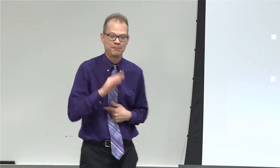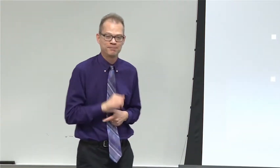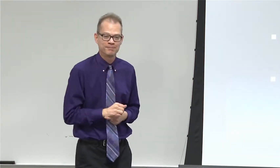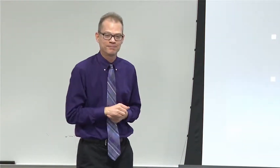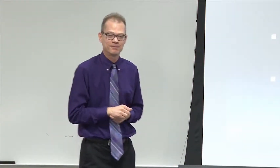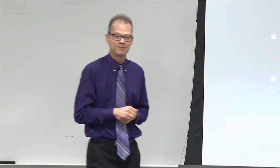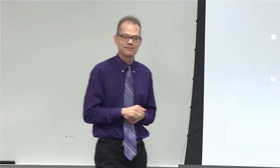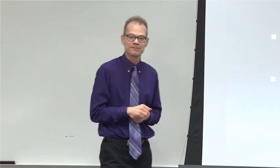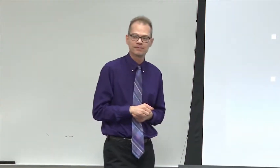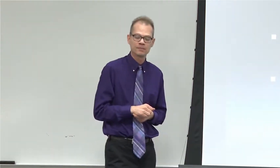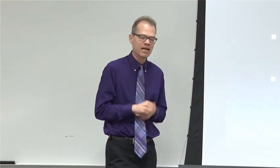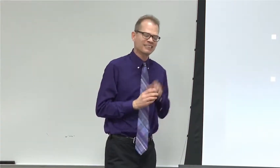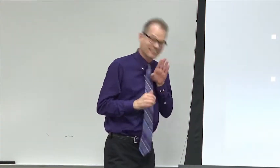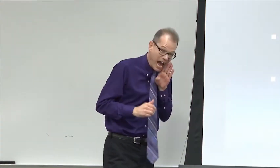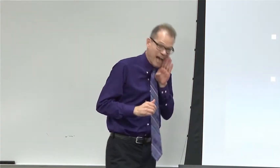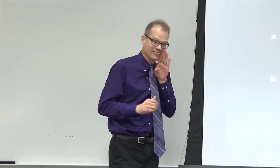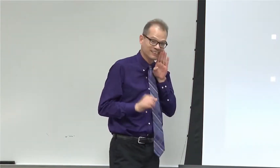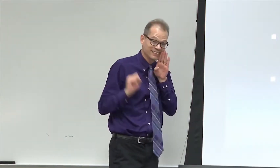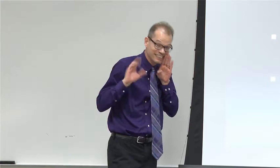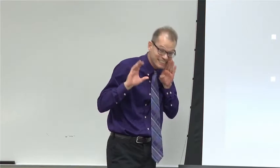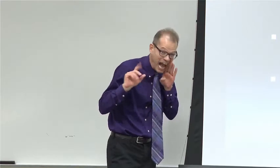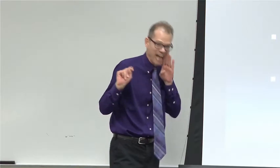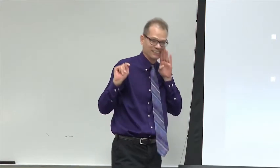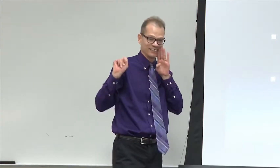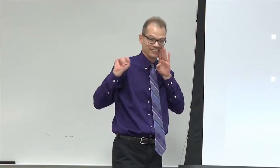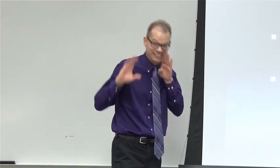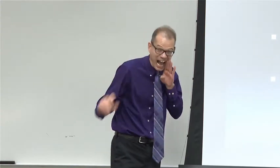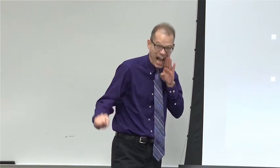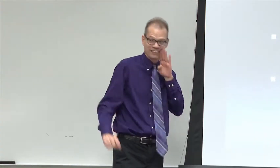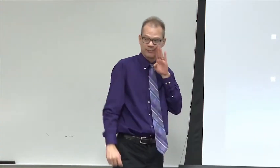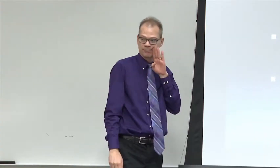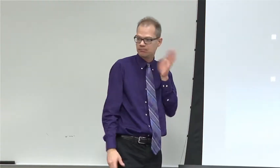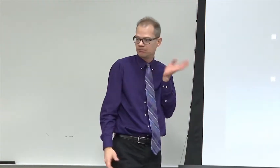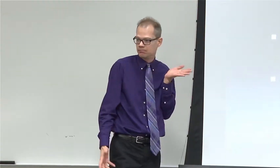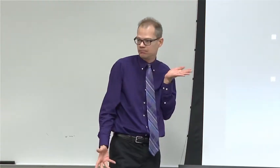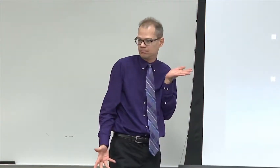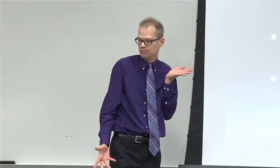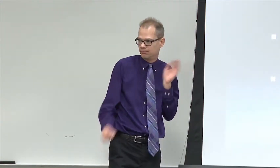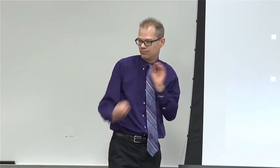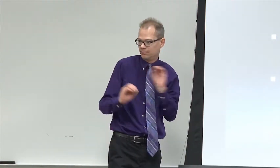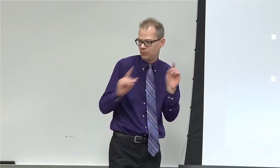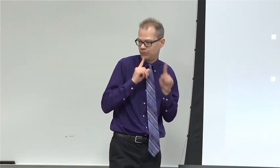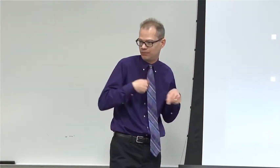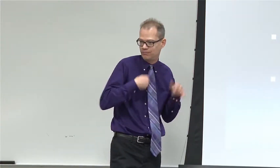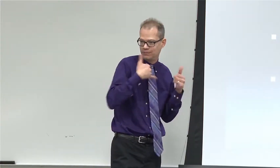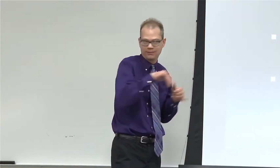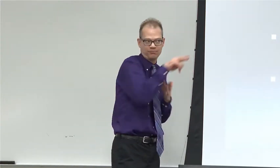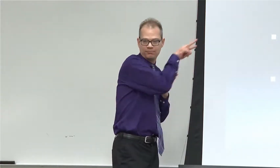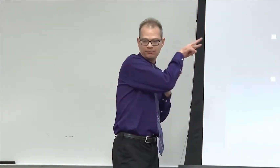She went up to the crib, and she yelled at me. She said, "Scott! Scott!" with no response from me.